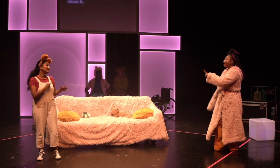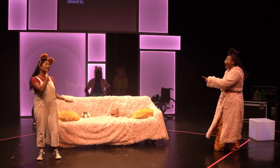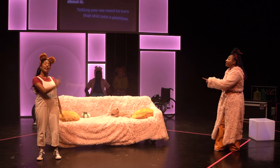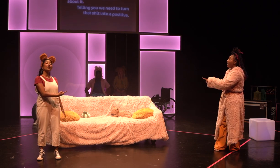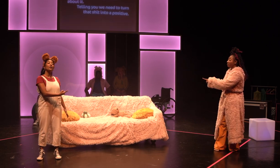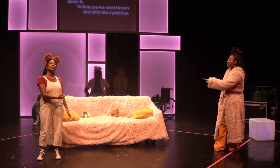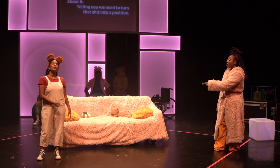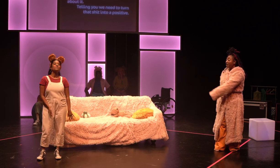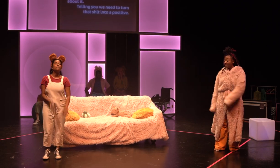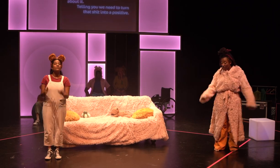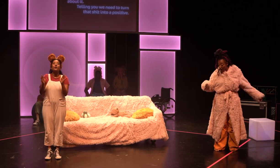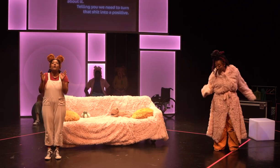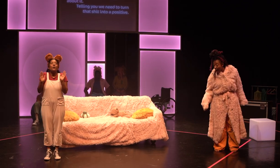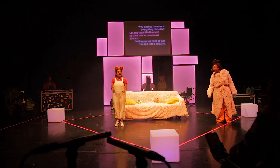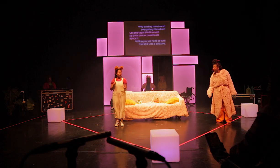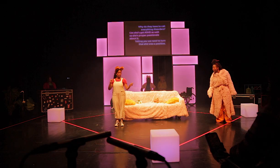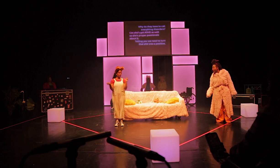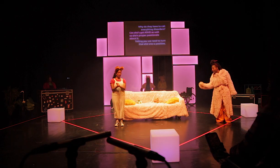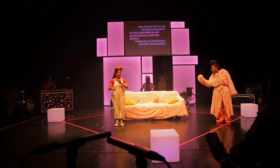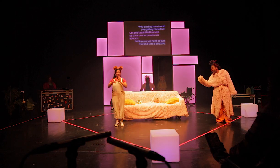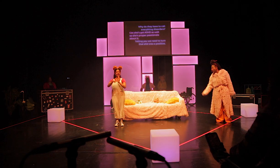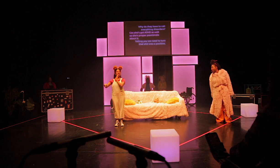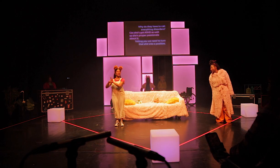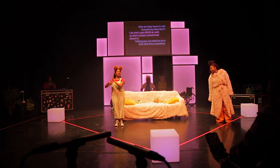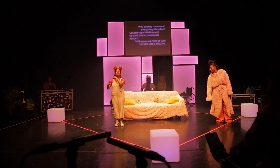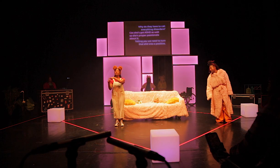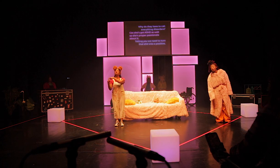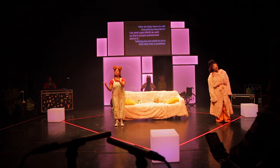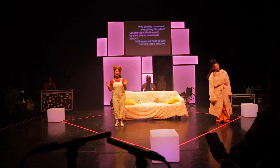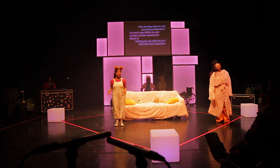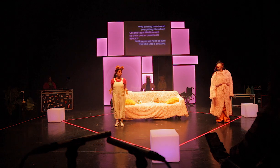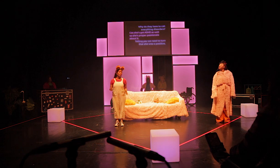right now girl, we need to turn that shit into a positive cos whether people like